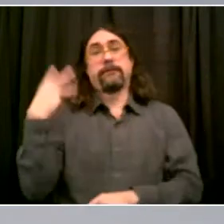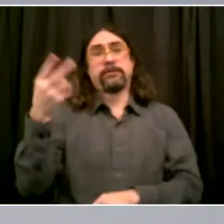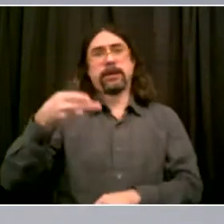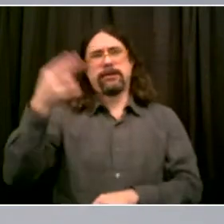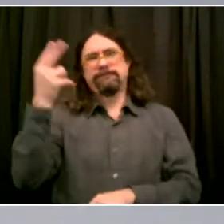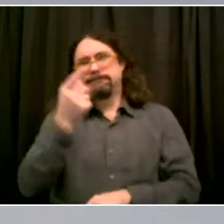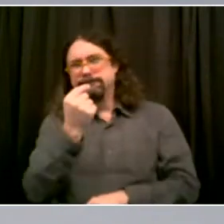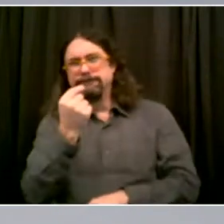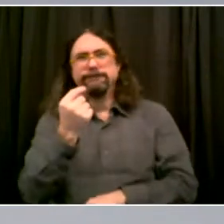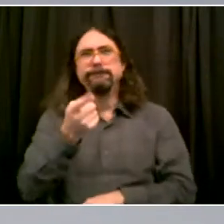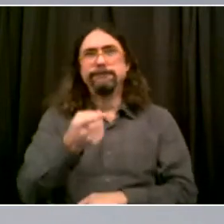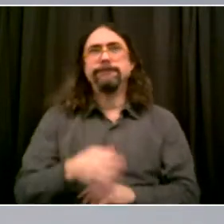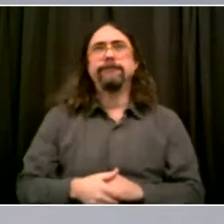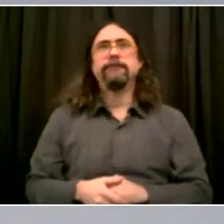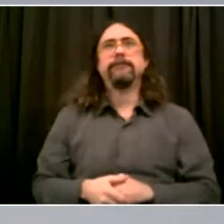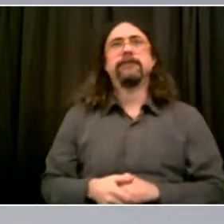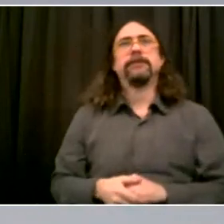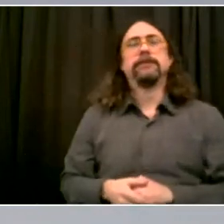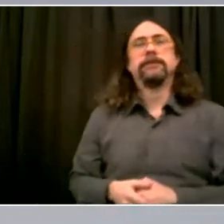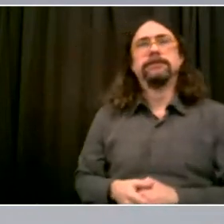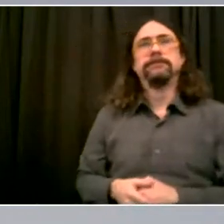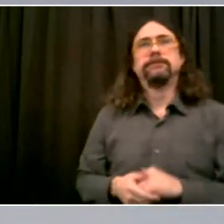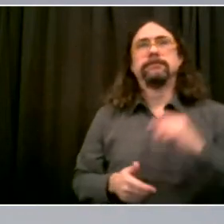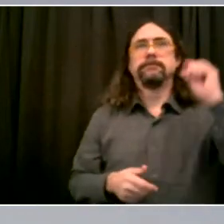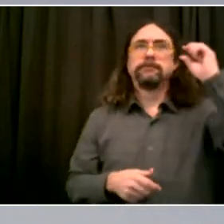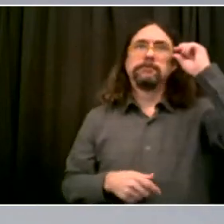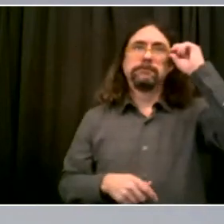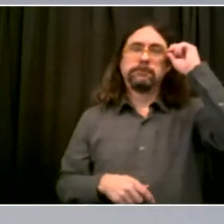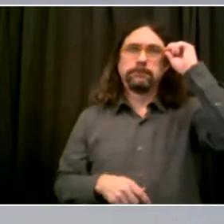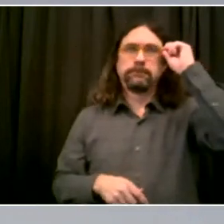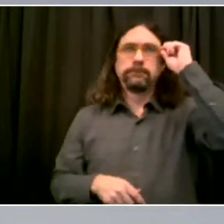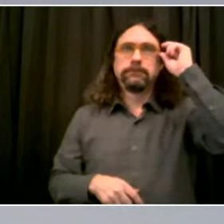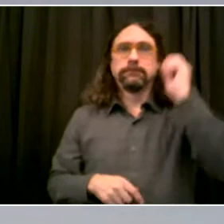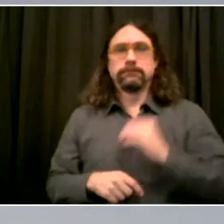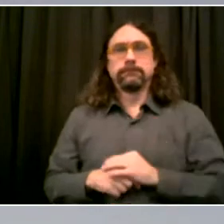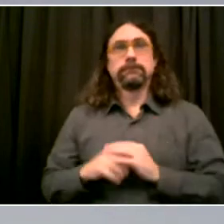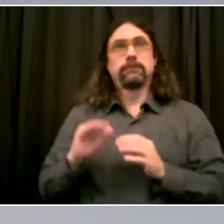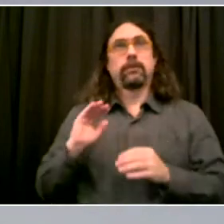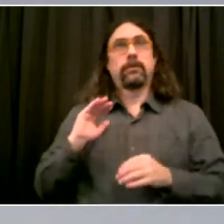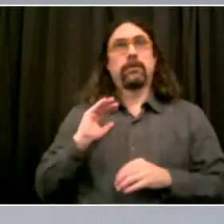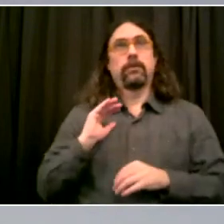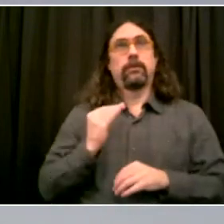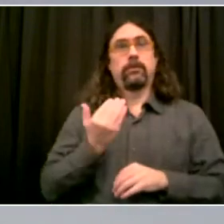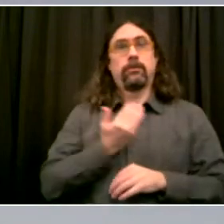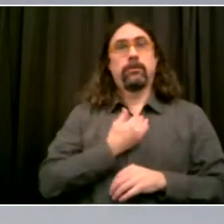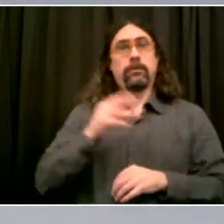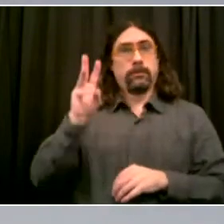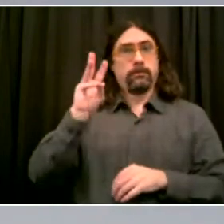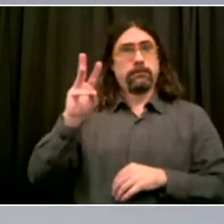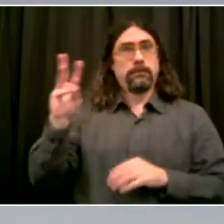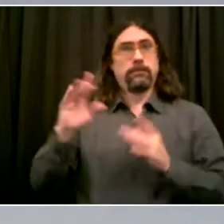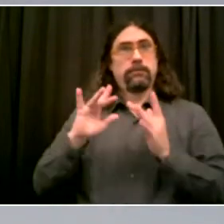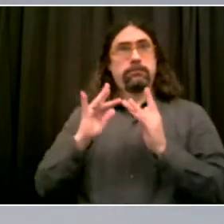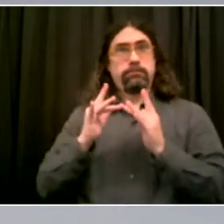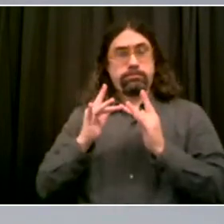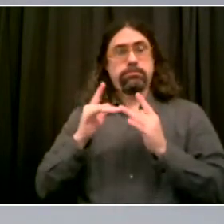ETHTHWIR HEHEZEE WE NEED TO ADDRESS WE NEED TO STILL LOOK AT, WE CAN CERTAINLY DO THAT. ALSO ON OUR WEBSITE, FREQUENTLY ASKED QUESTIONS CAN BE TRANSLATED AS WELL IN ABOUU1T 3 3 LANGUAGES.